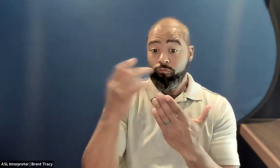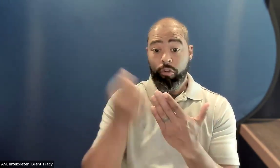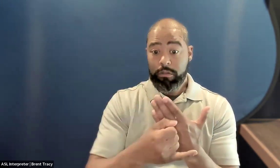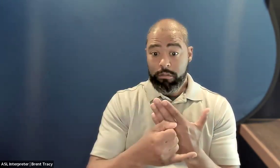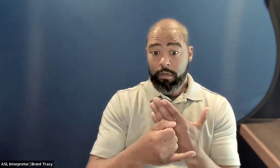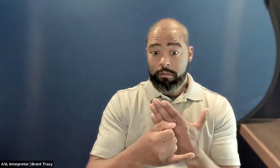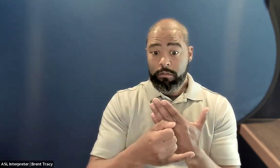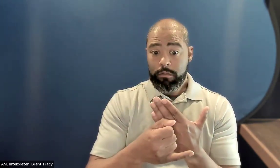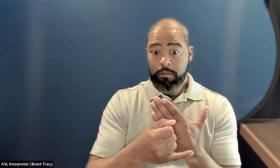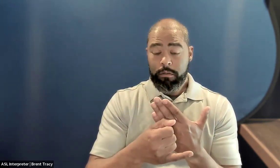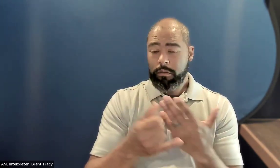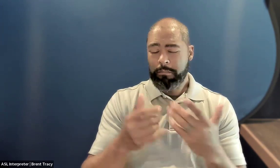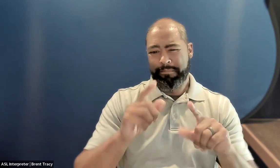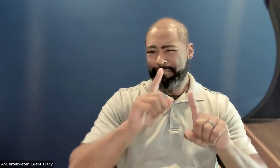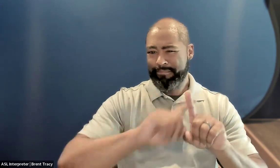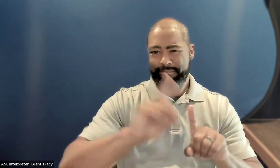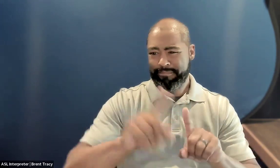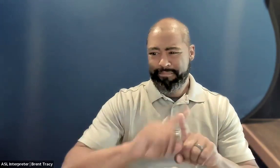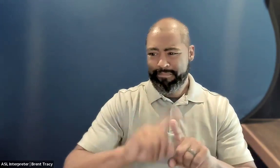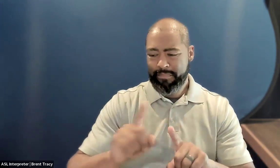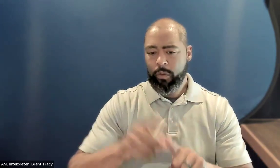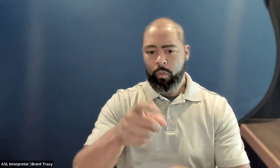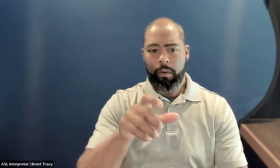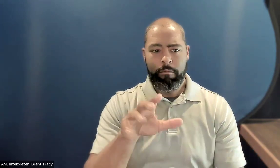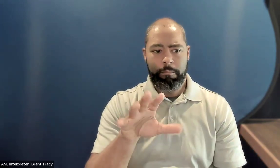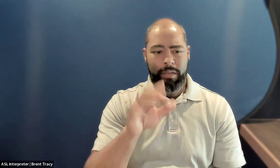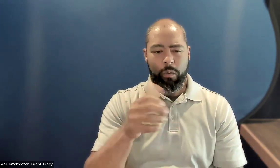create fill in information about each of those assets.